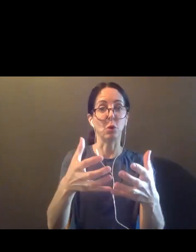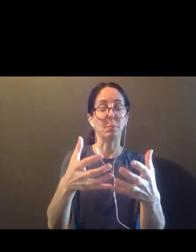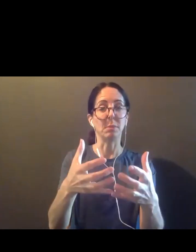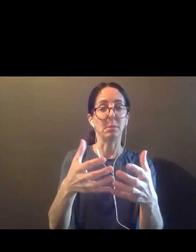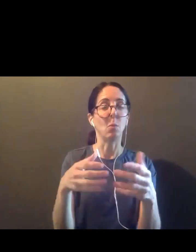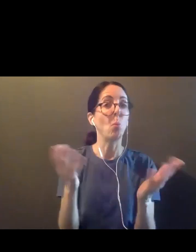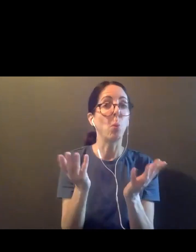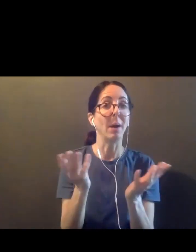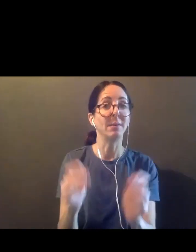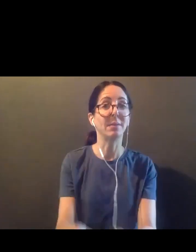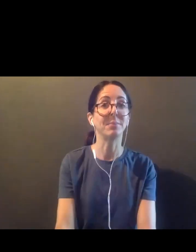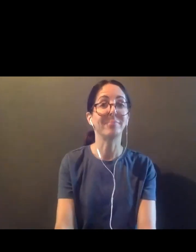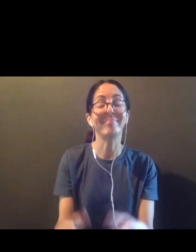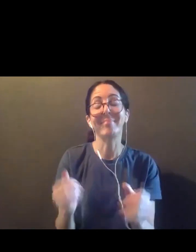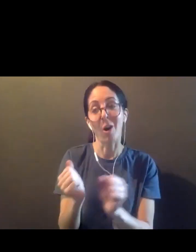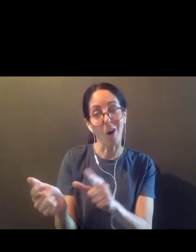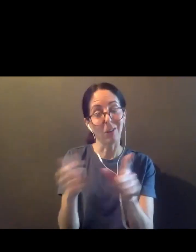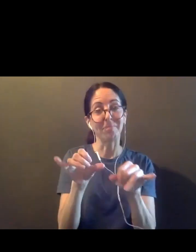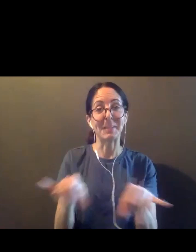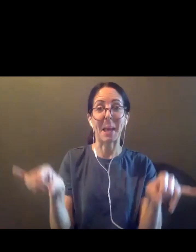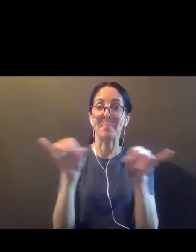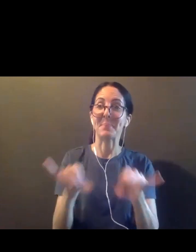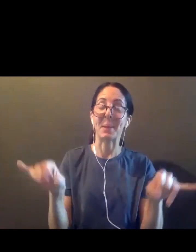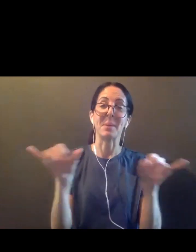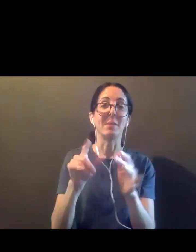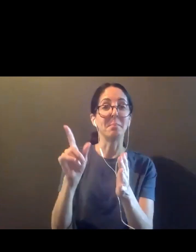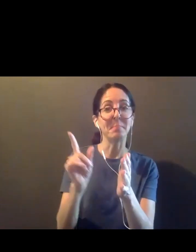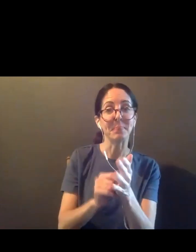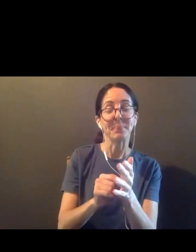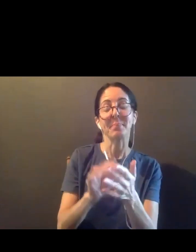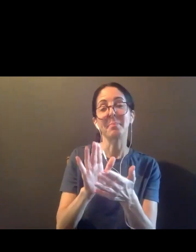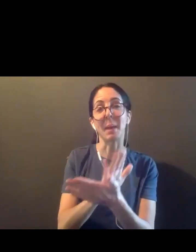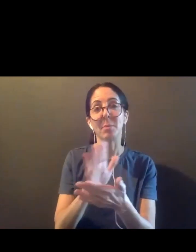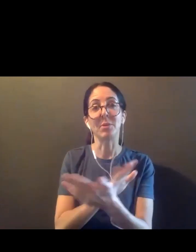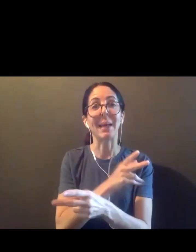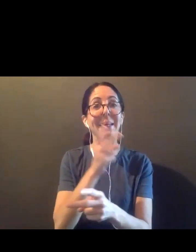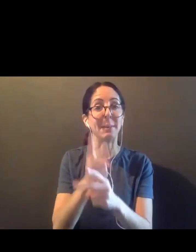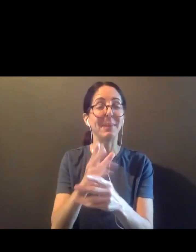We all have to publish papers holding onto your academic status that is the currency within the sector.